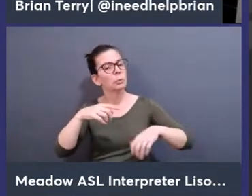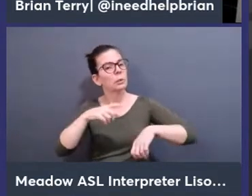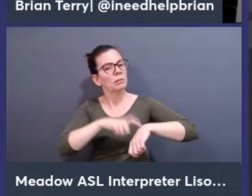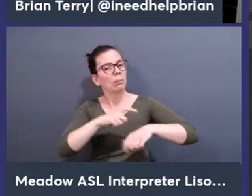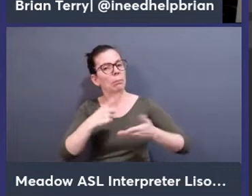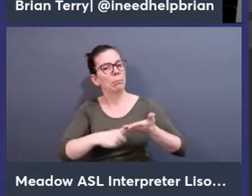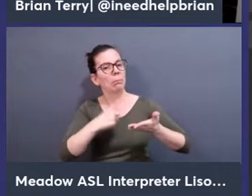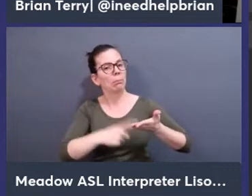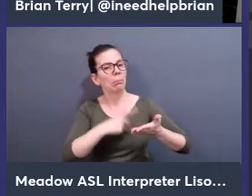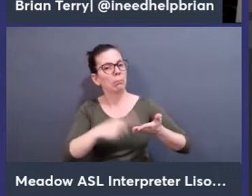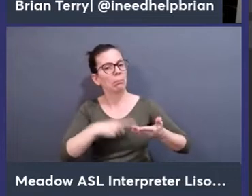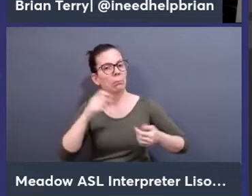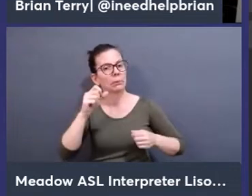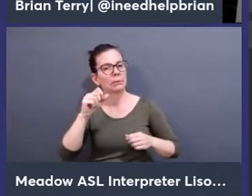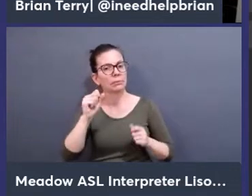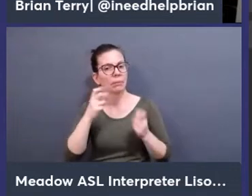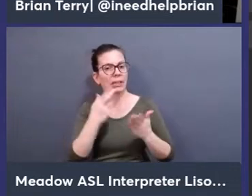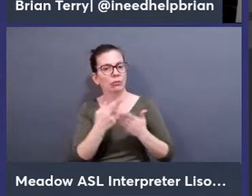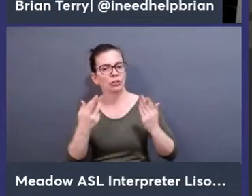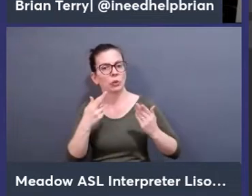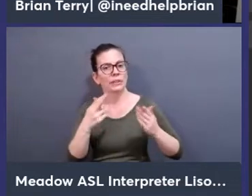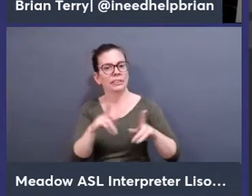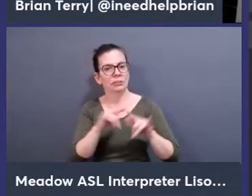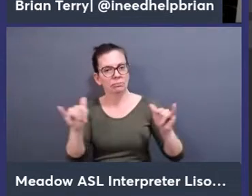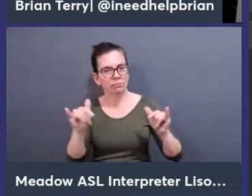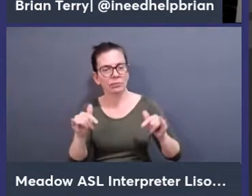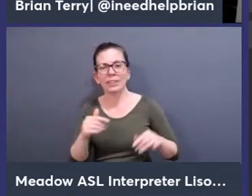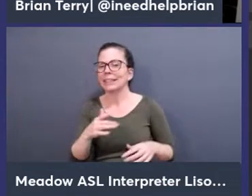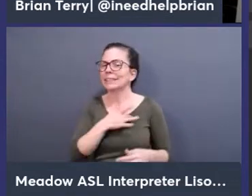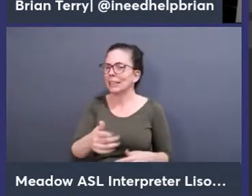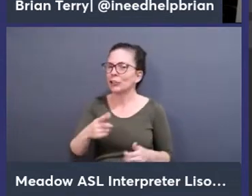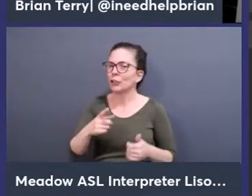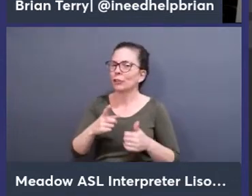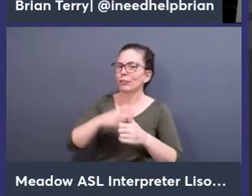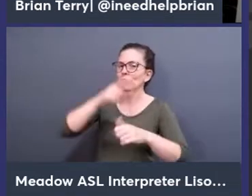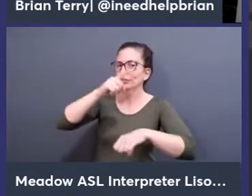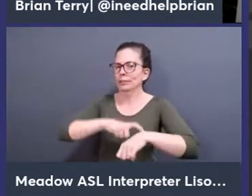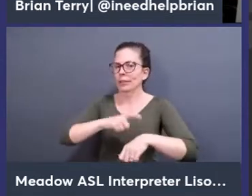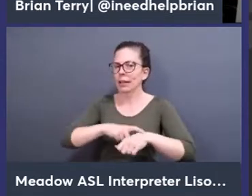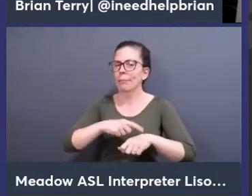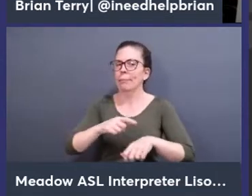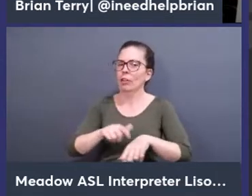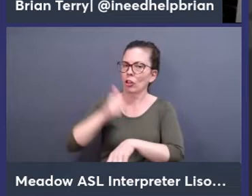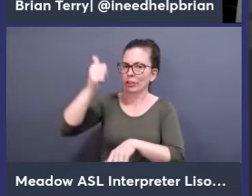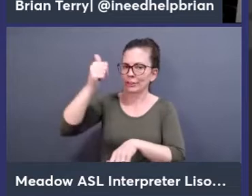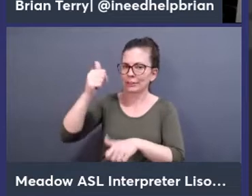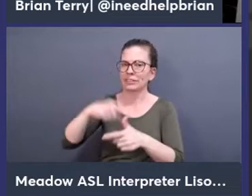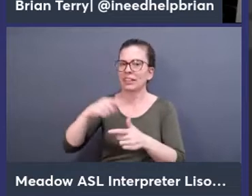But it's usually, the first time is usually the longest. That's right, Kyle.